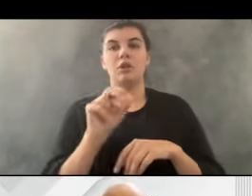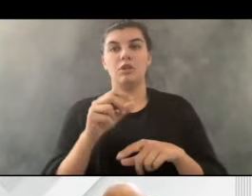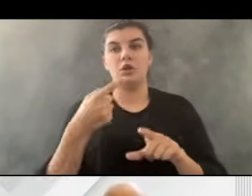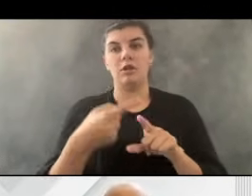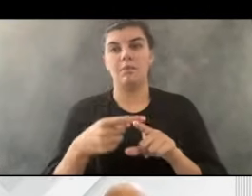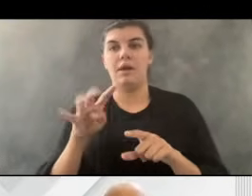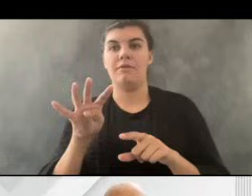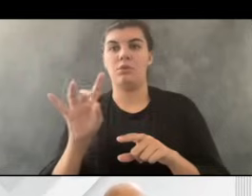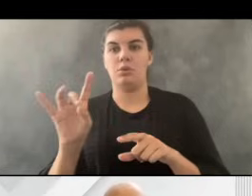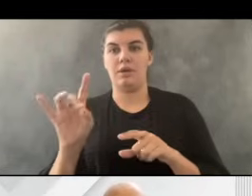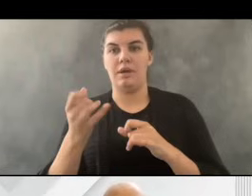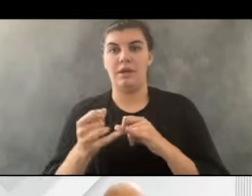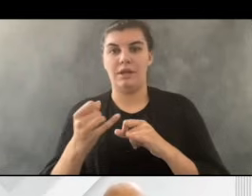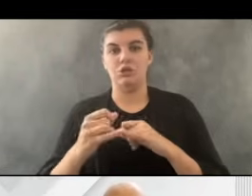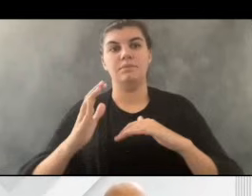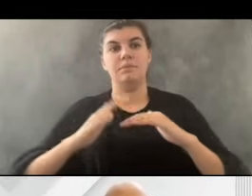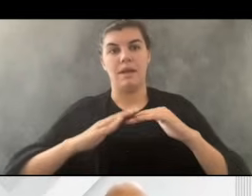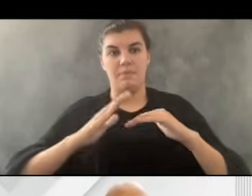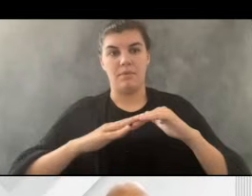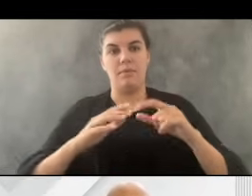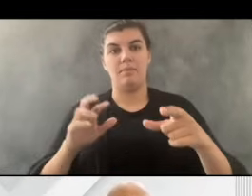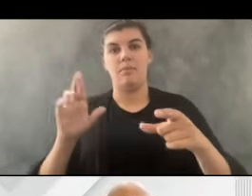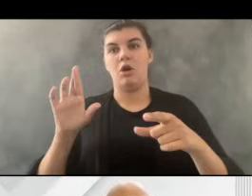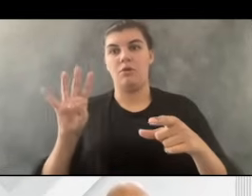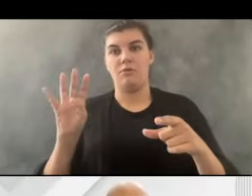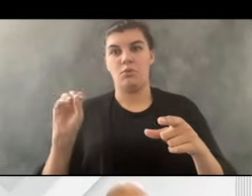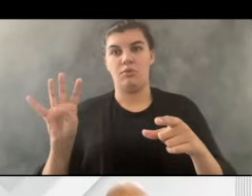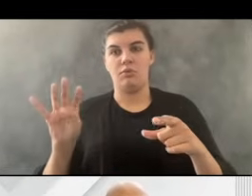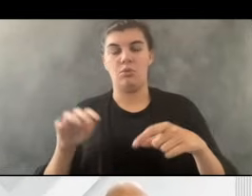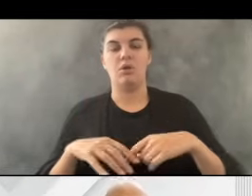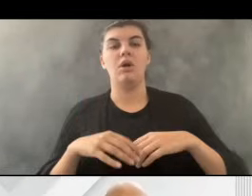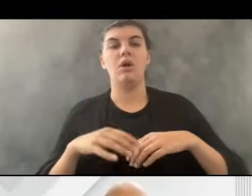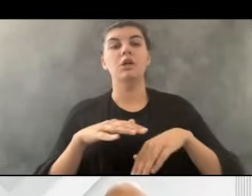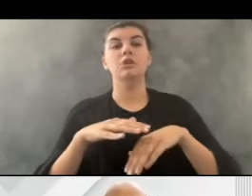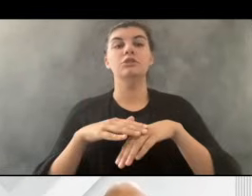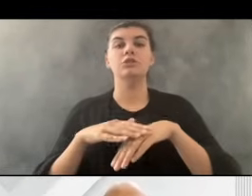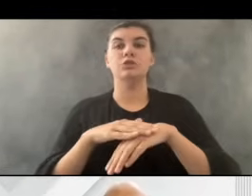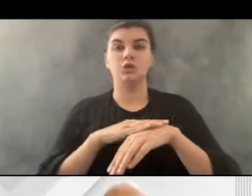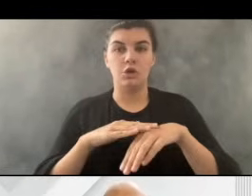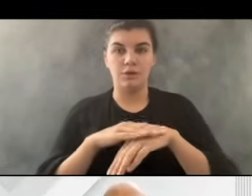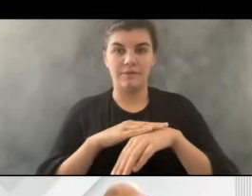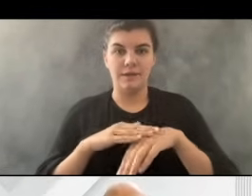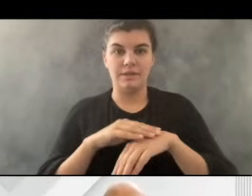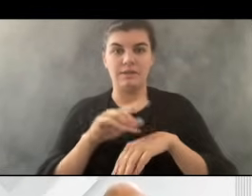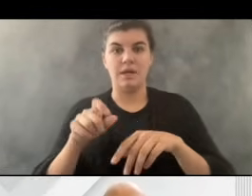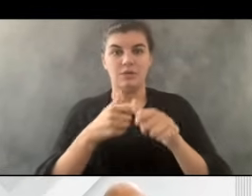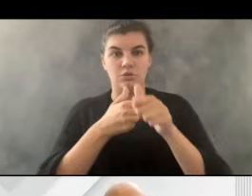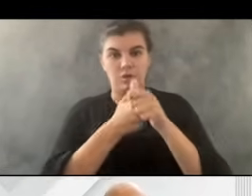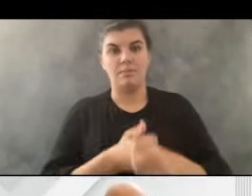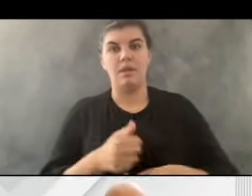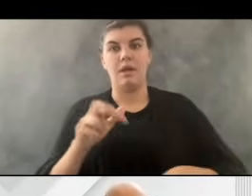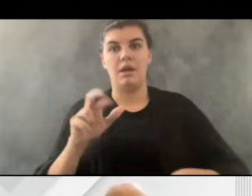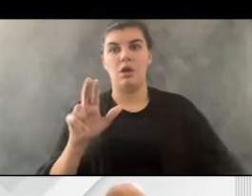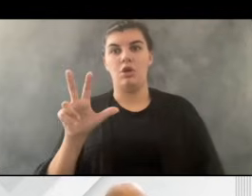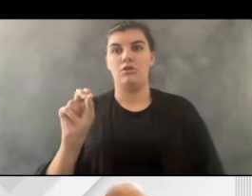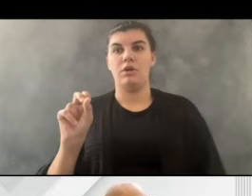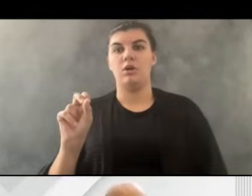minimum. This is in R404. The surface has to comply with R302.6, which is stable, firm,